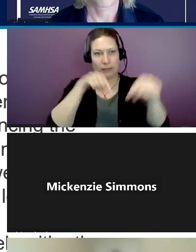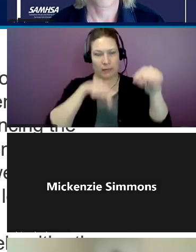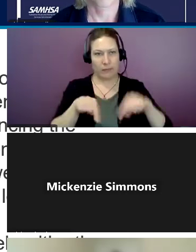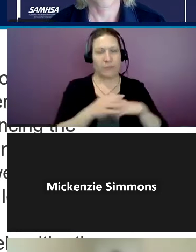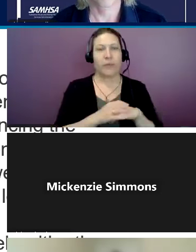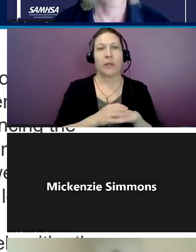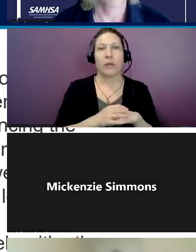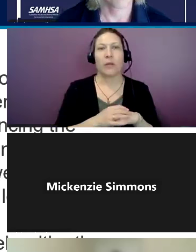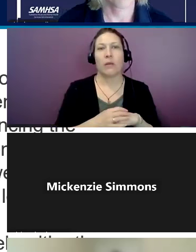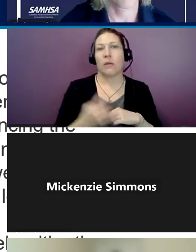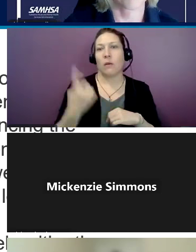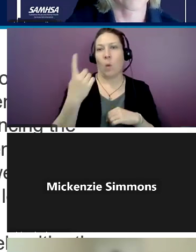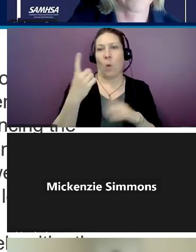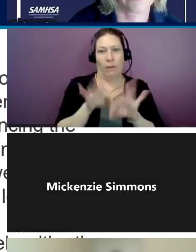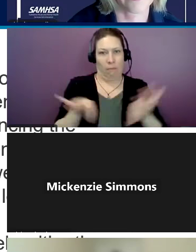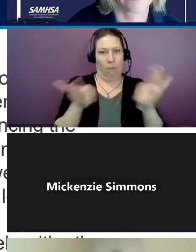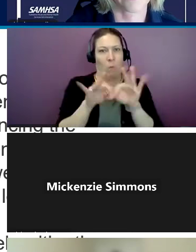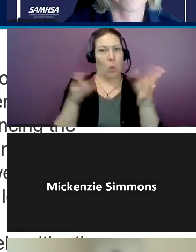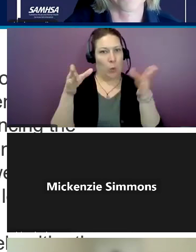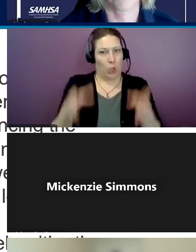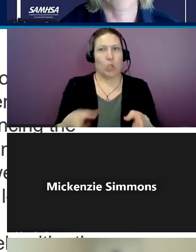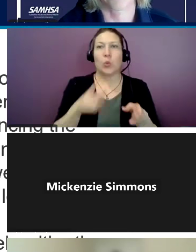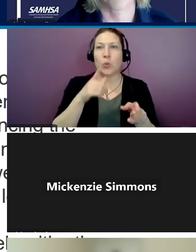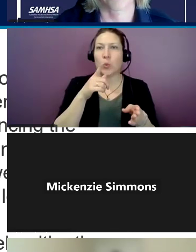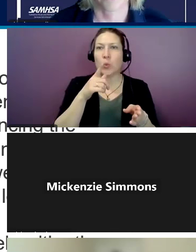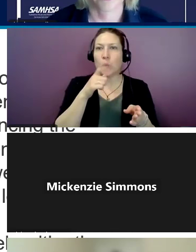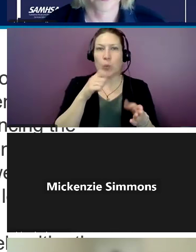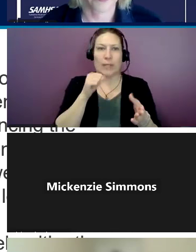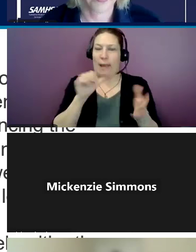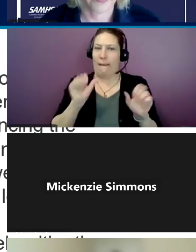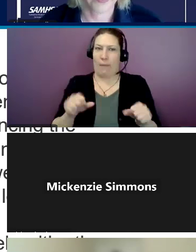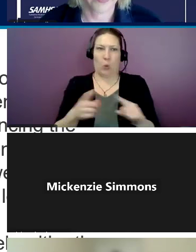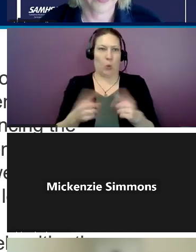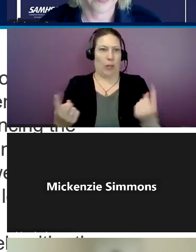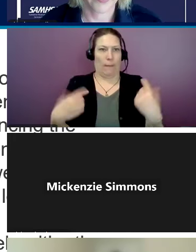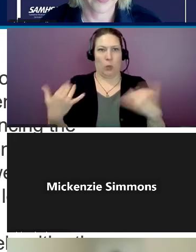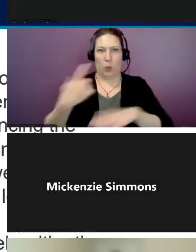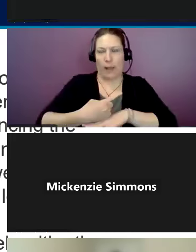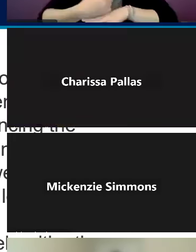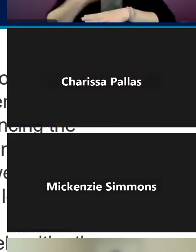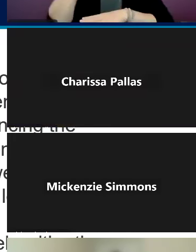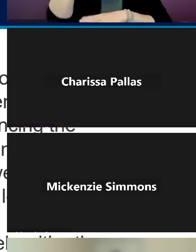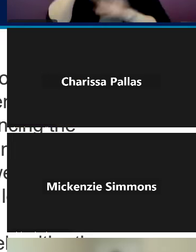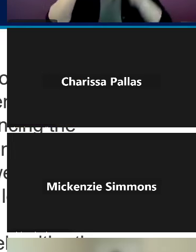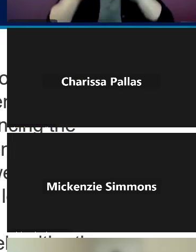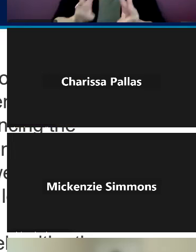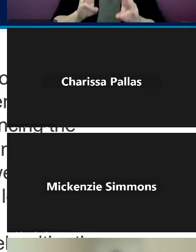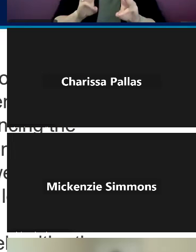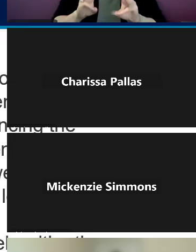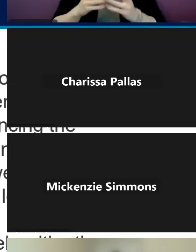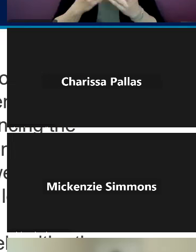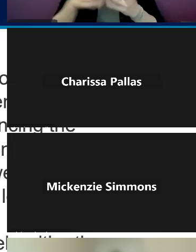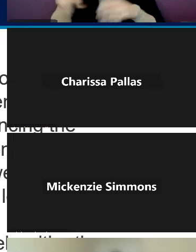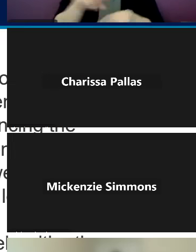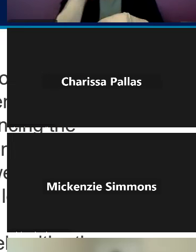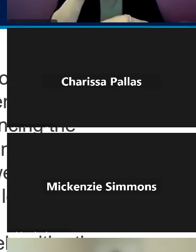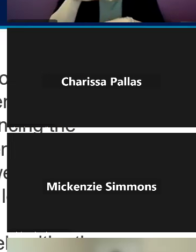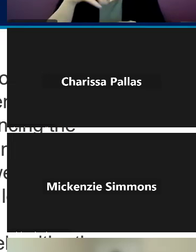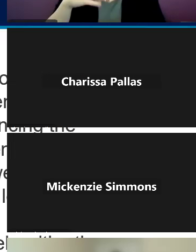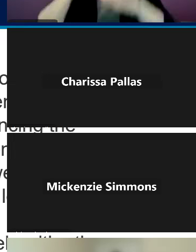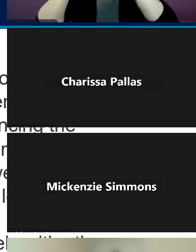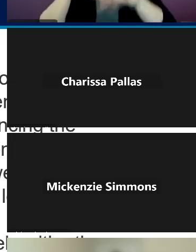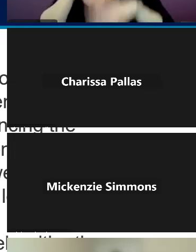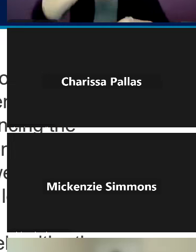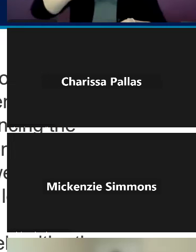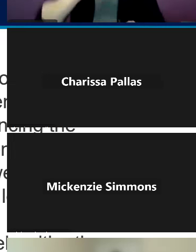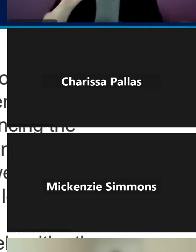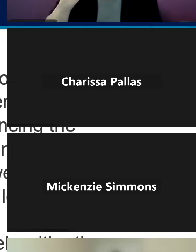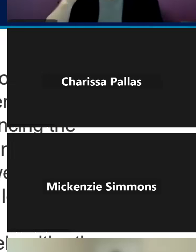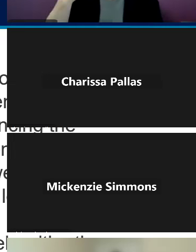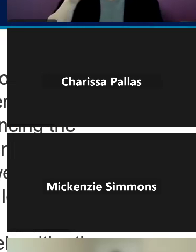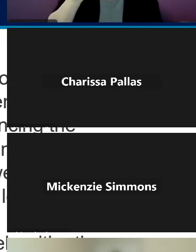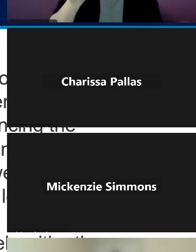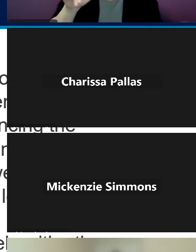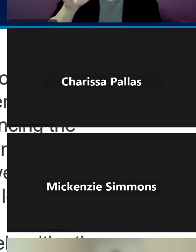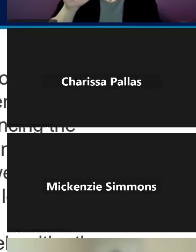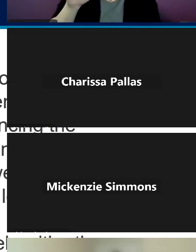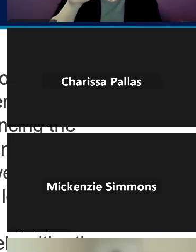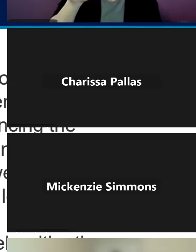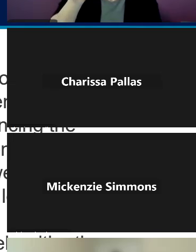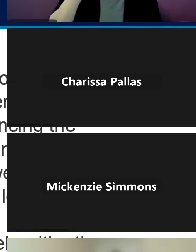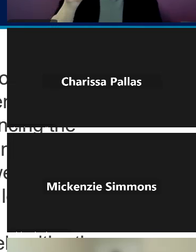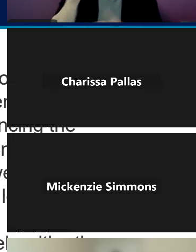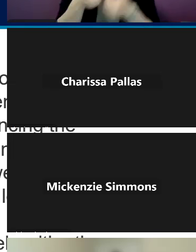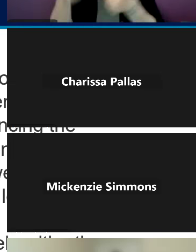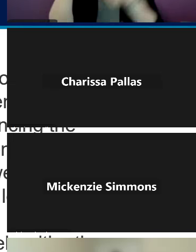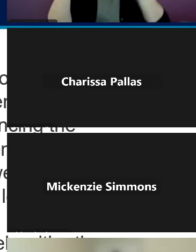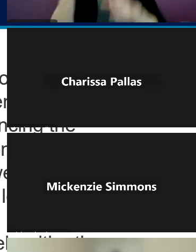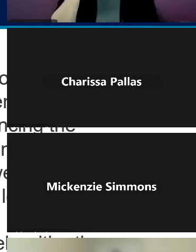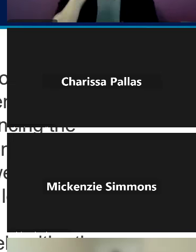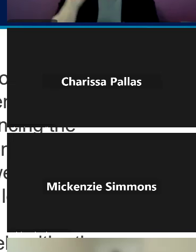One very important person that who was not able to make it today due to some weather challenges and travel snaphoos is Shelby Rowe who is the Executive Director of SPRC.